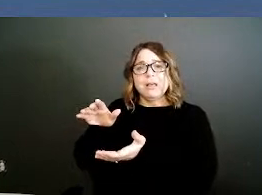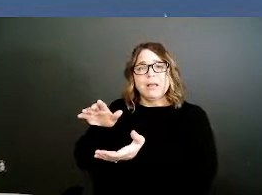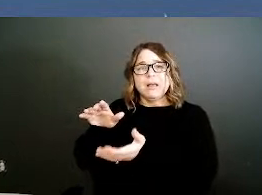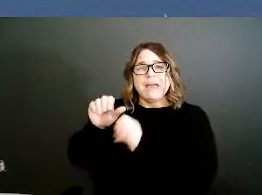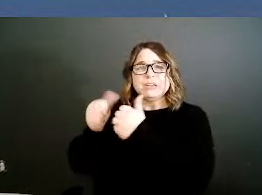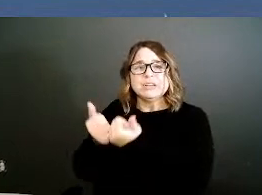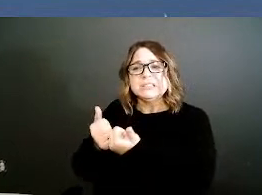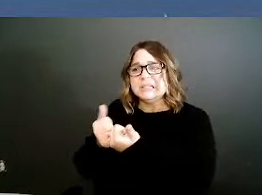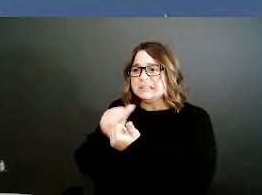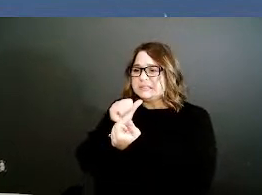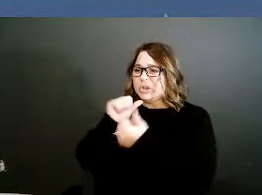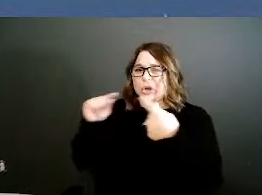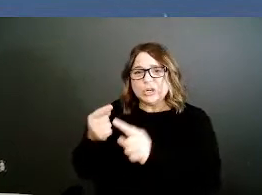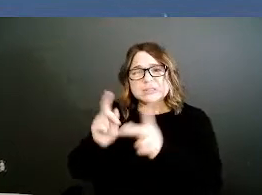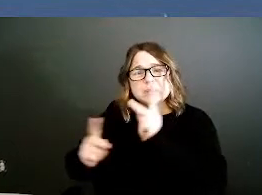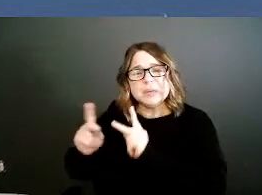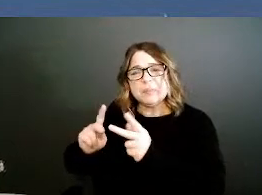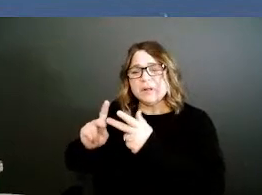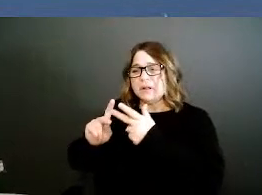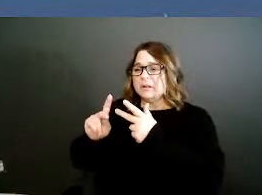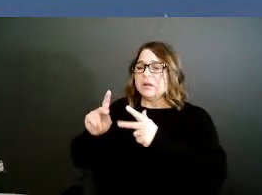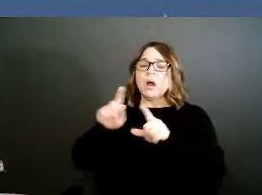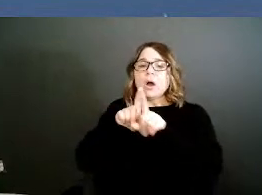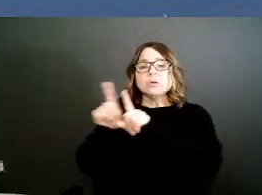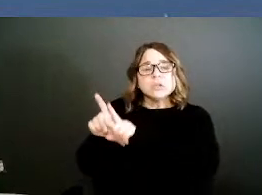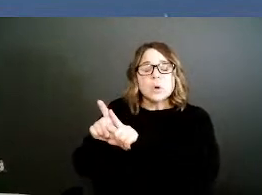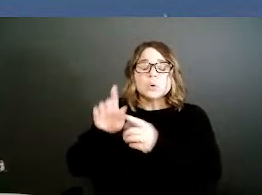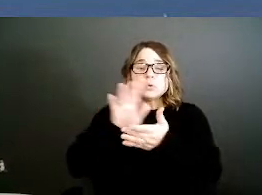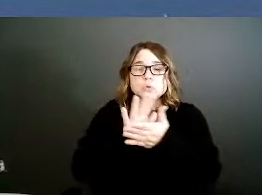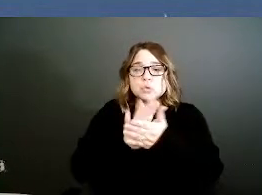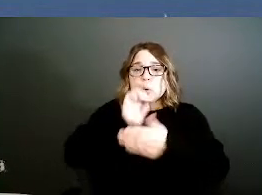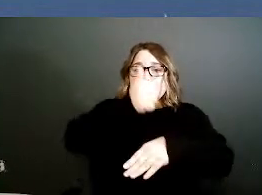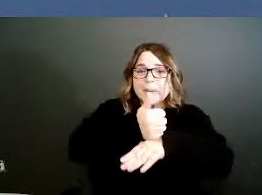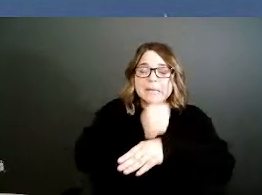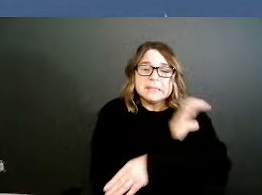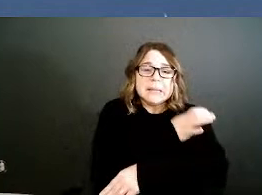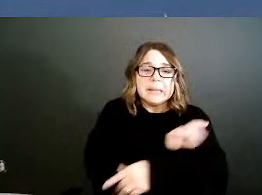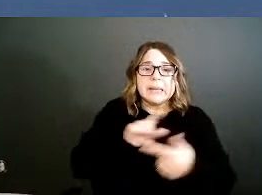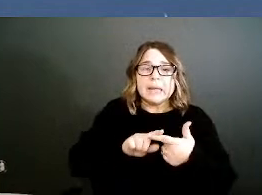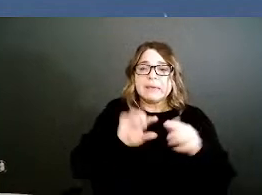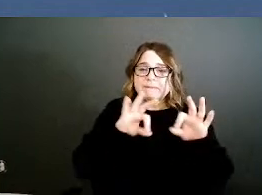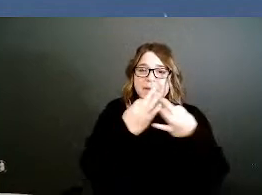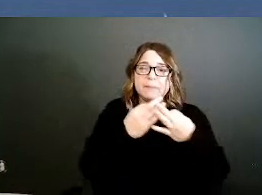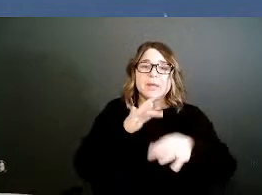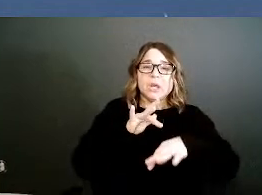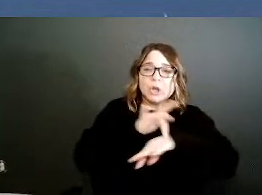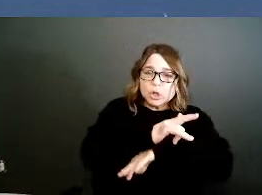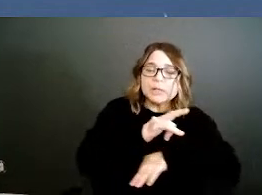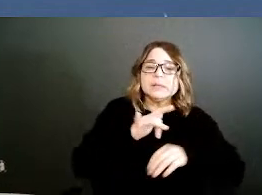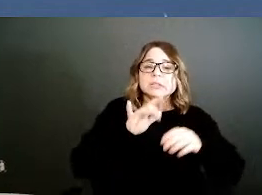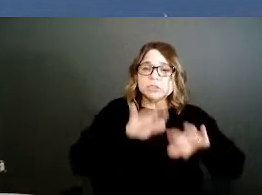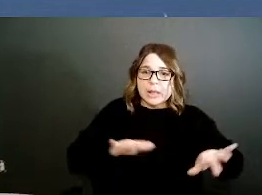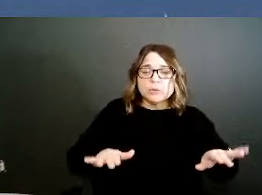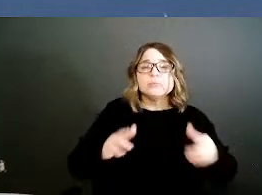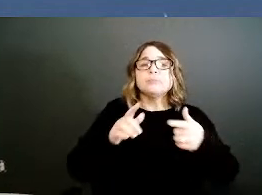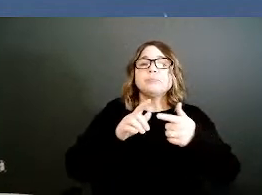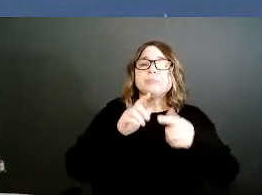GREATER HARM WHILE UNDERFUNDING ESSENTIAL SERVICES LIKE YOUTH PROGRAMS. SCHOOL-BASED CLINICS, FAMILY AND EARLY CHILDHOOD PROGRAMS AND